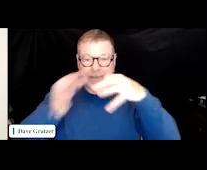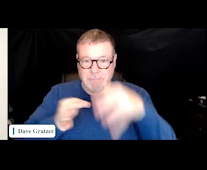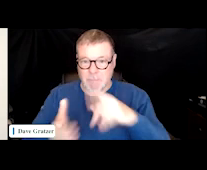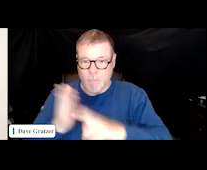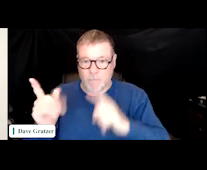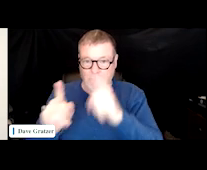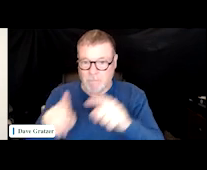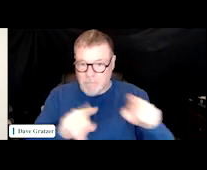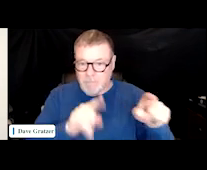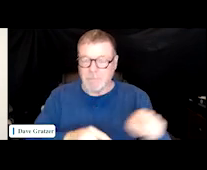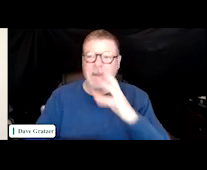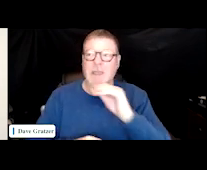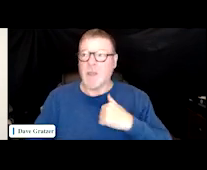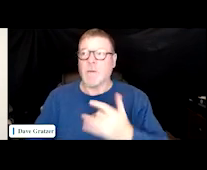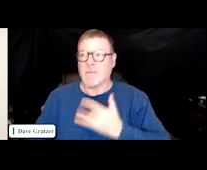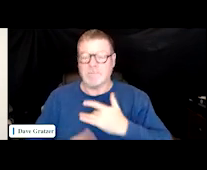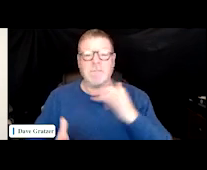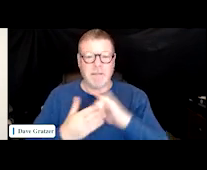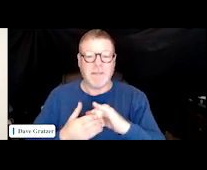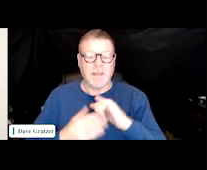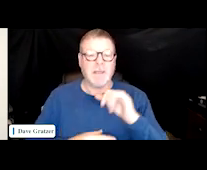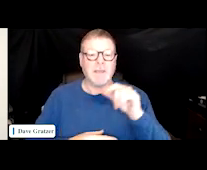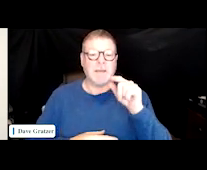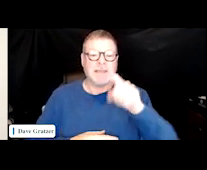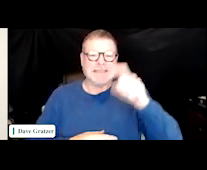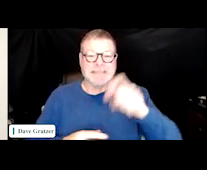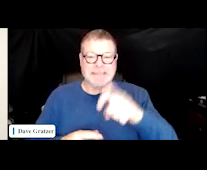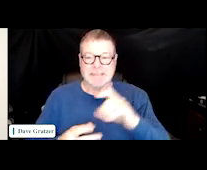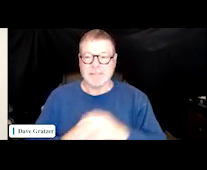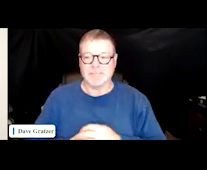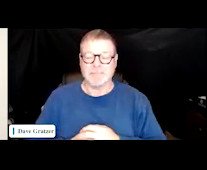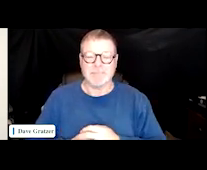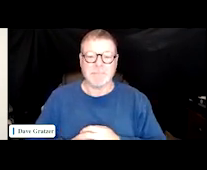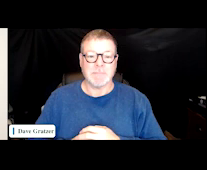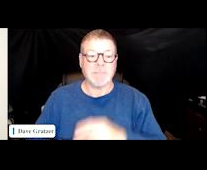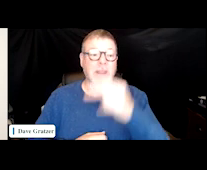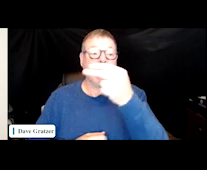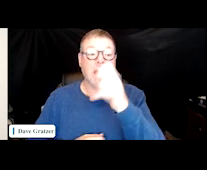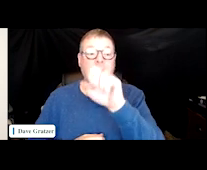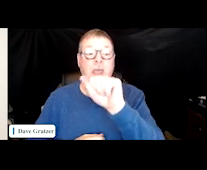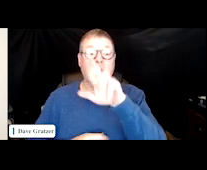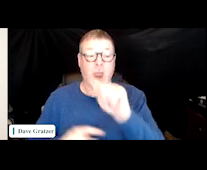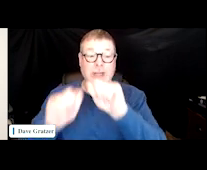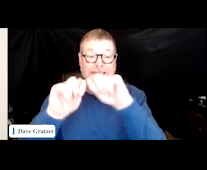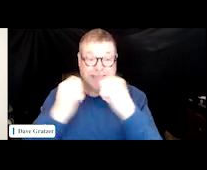and why we felt that she needed a medical clearance. The HEARTeam provided her transportation to the hospital